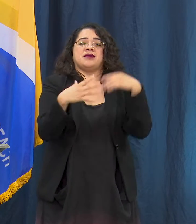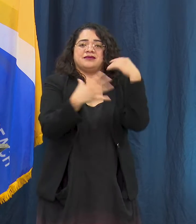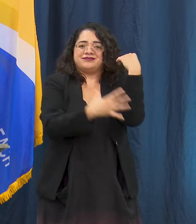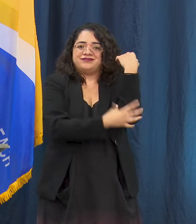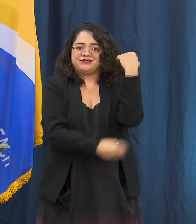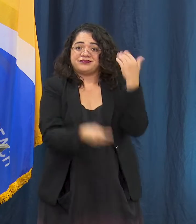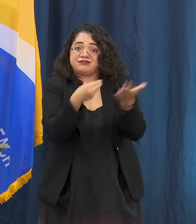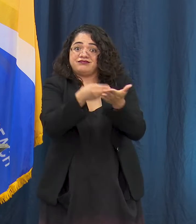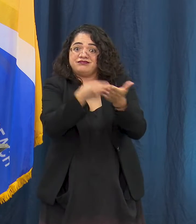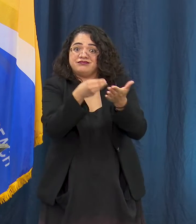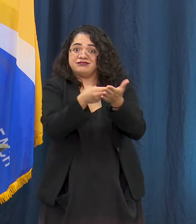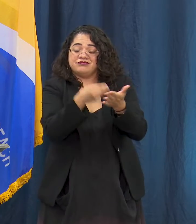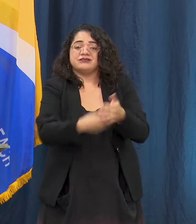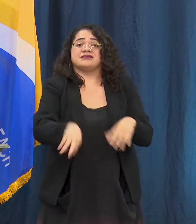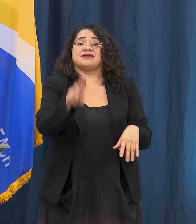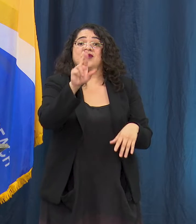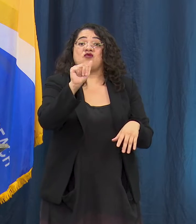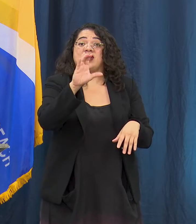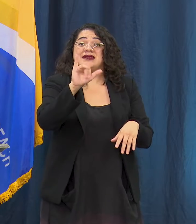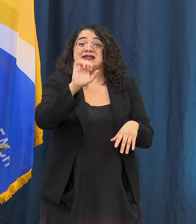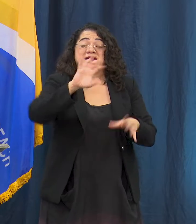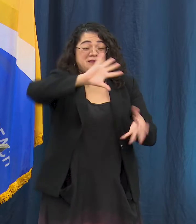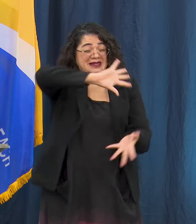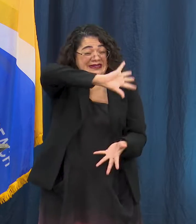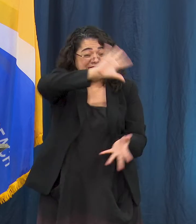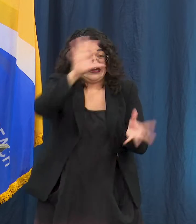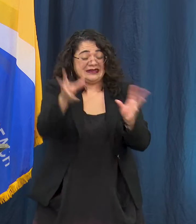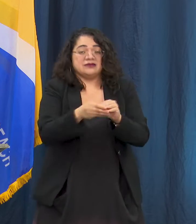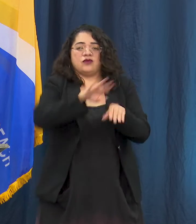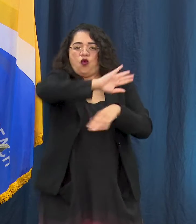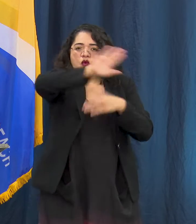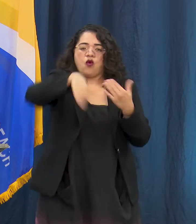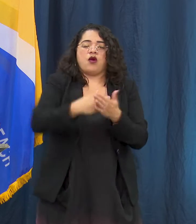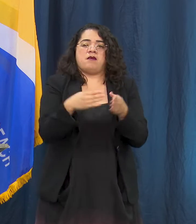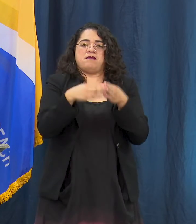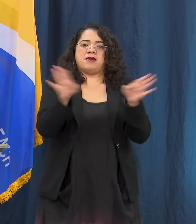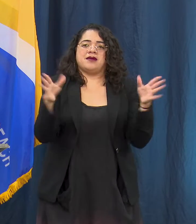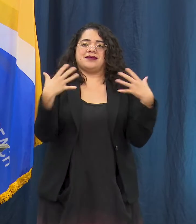racism as a public health crisis. Racism is the crisis that is the undercurrent